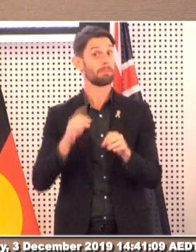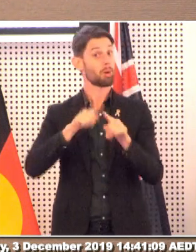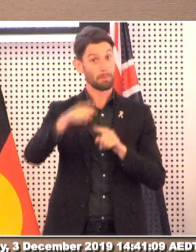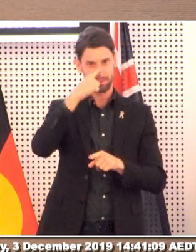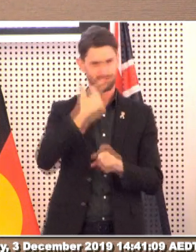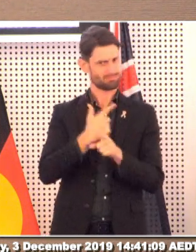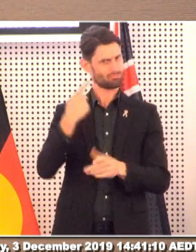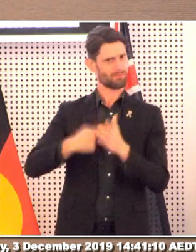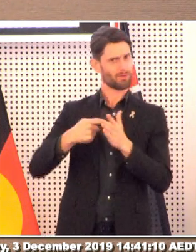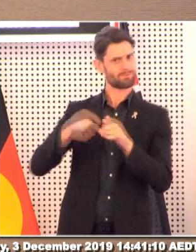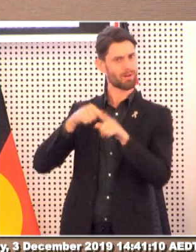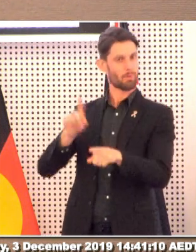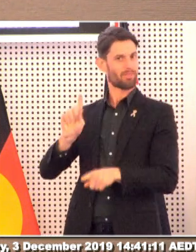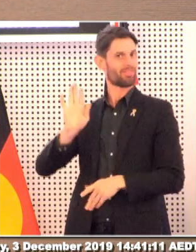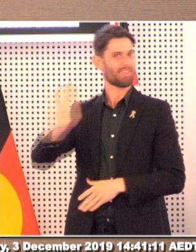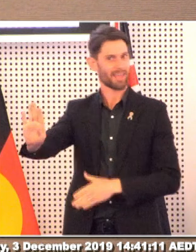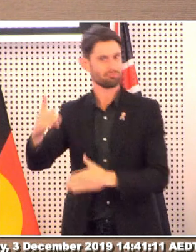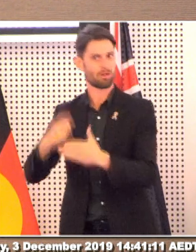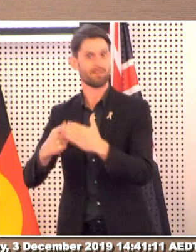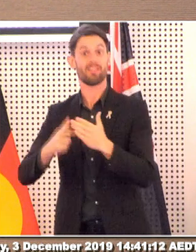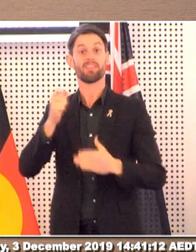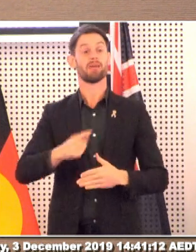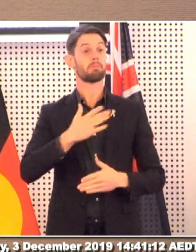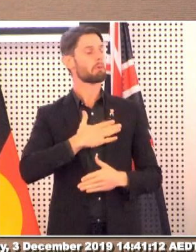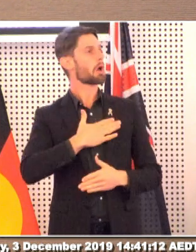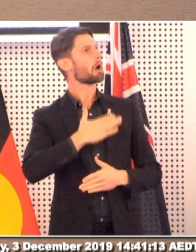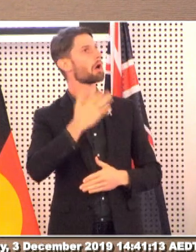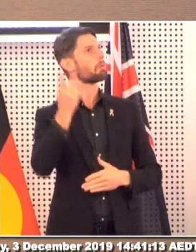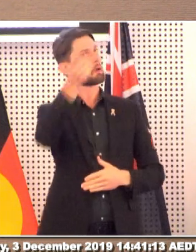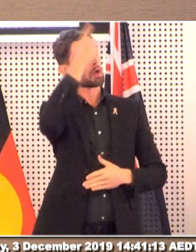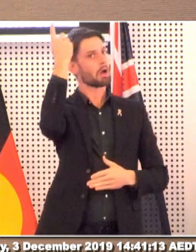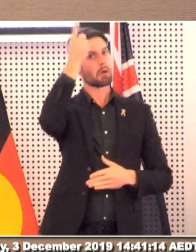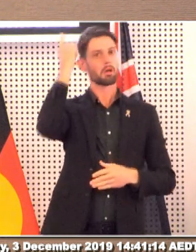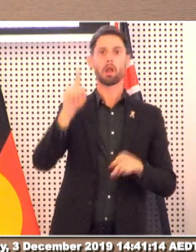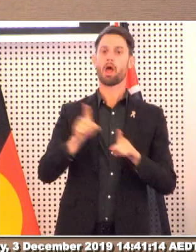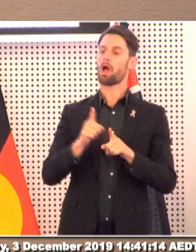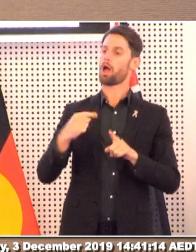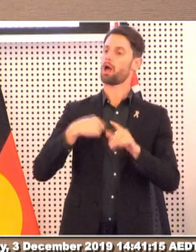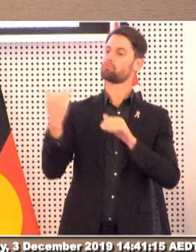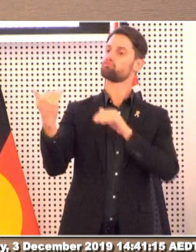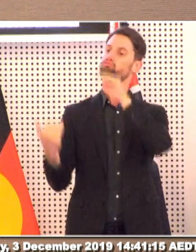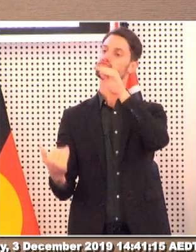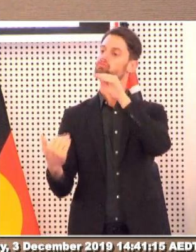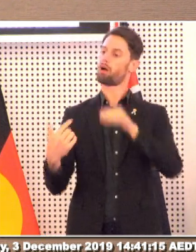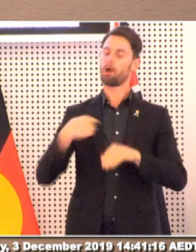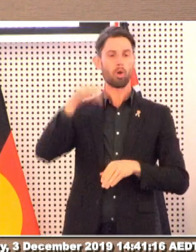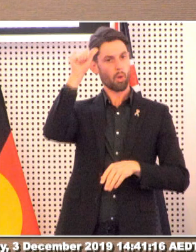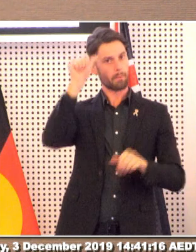and preference rather than in what may be considered a more paternalistic approach of best interests.